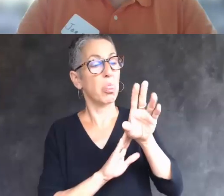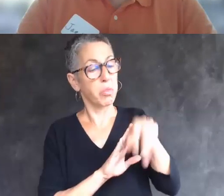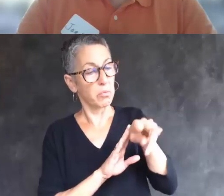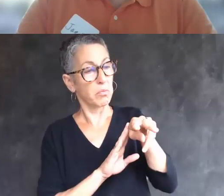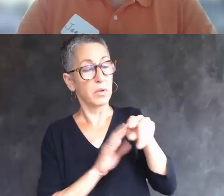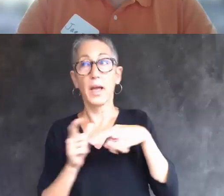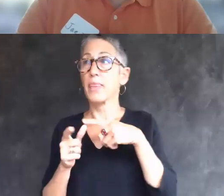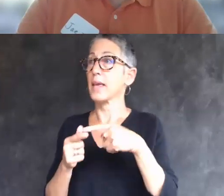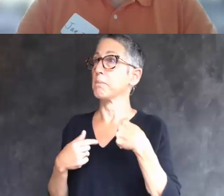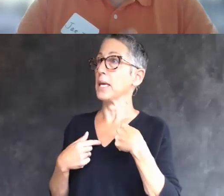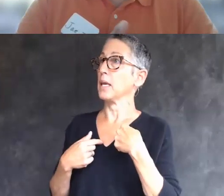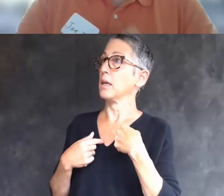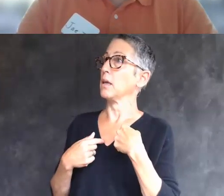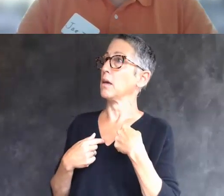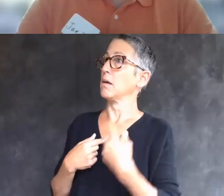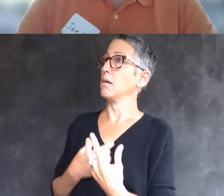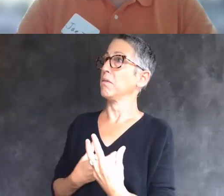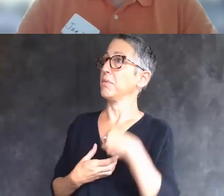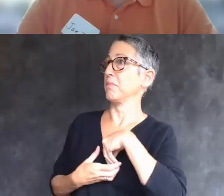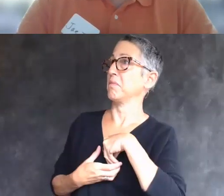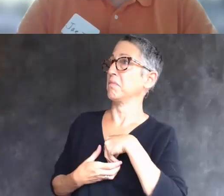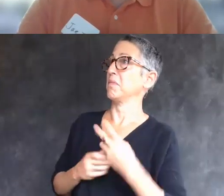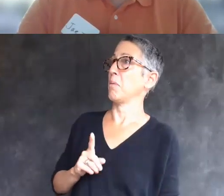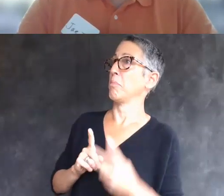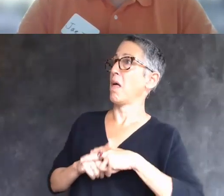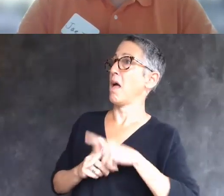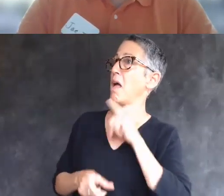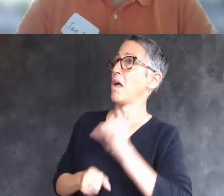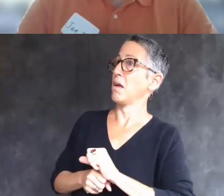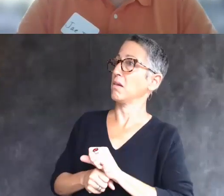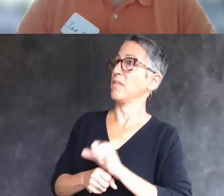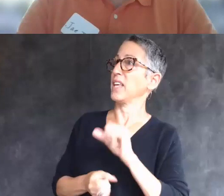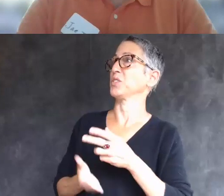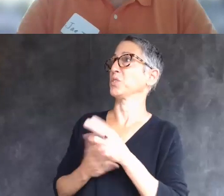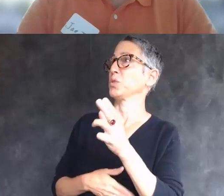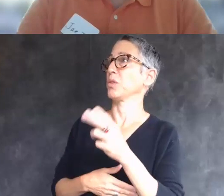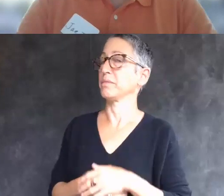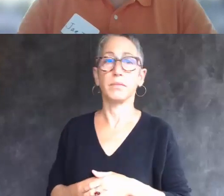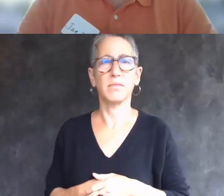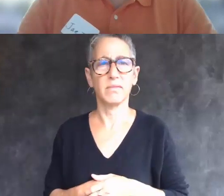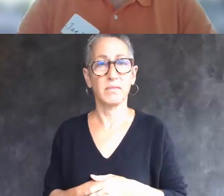and then operate as if that is the truth, right. So then it's a part of what I'm trying to identify